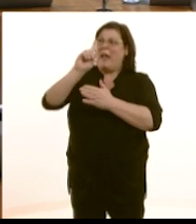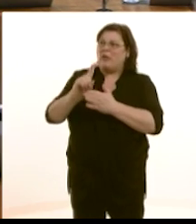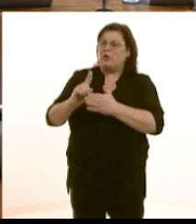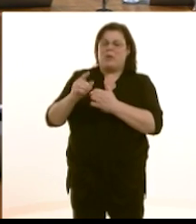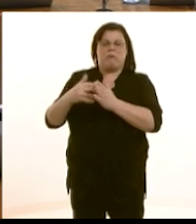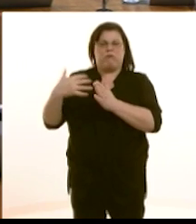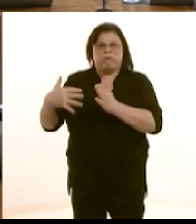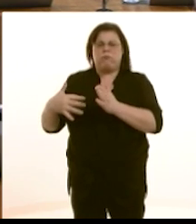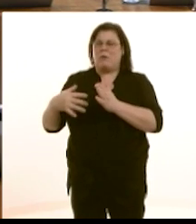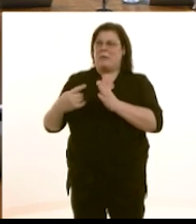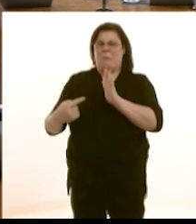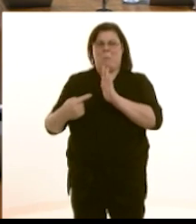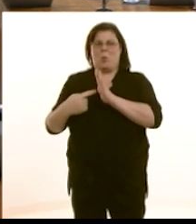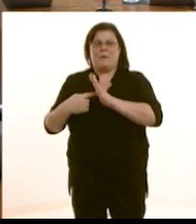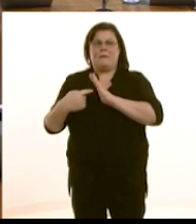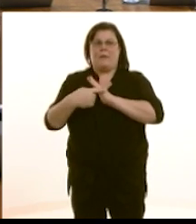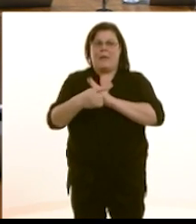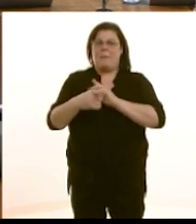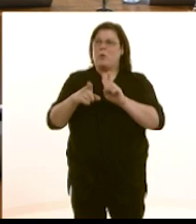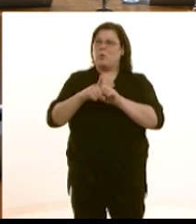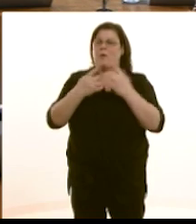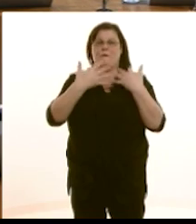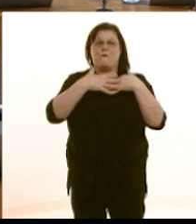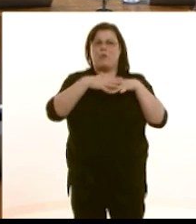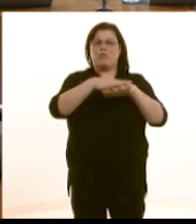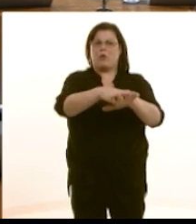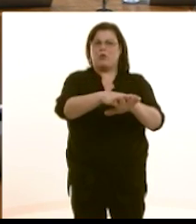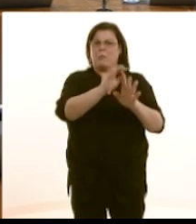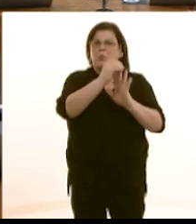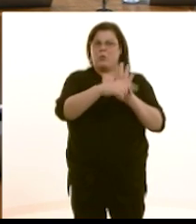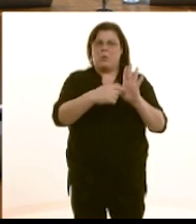the issue of infrastructure projects is as well, because we know that the tidal lagoon